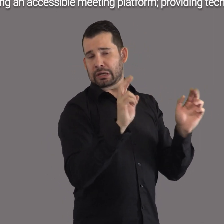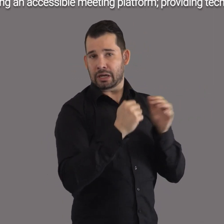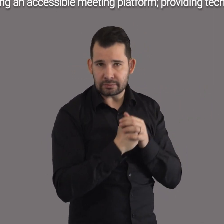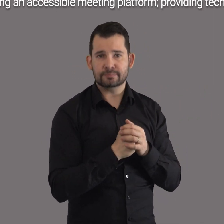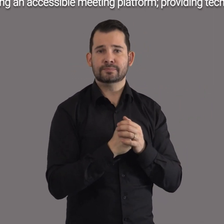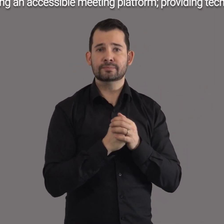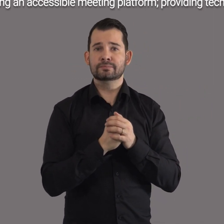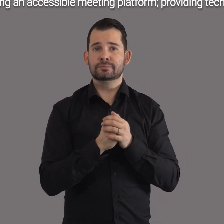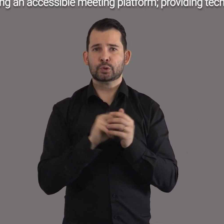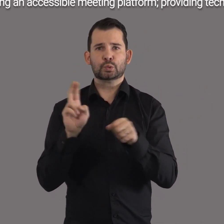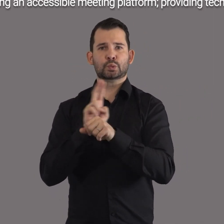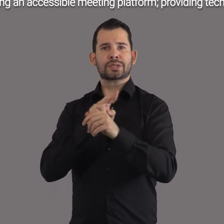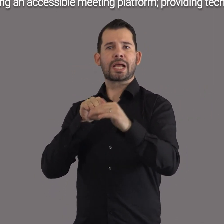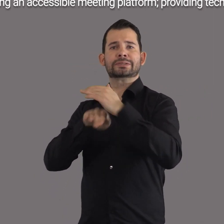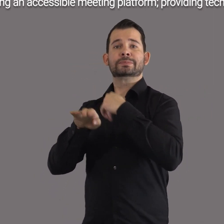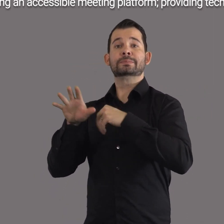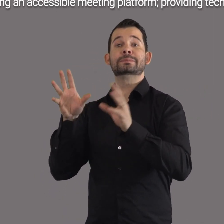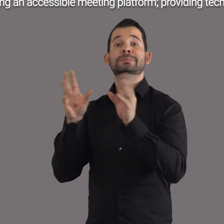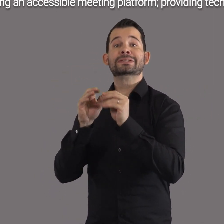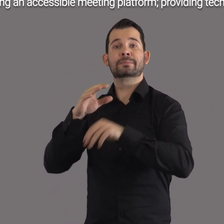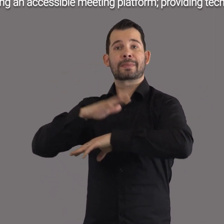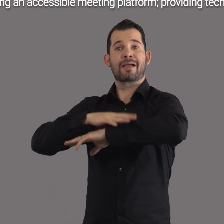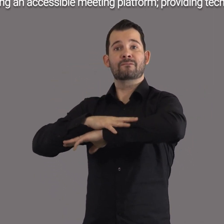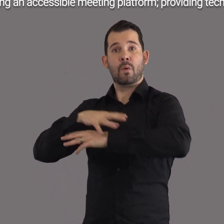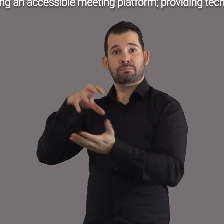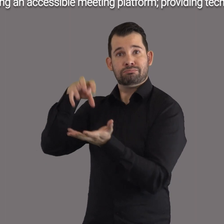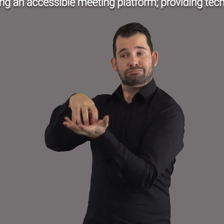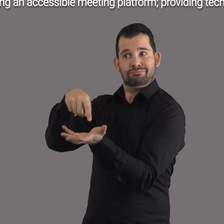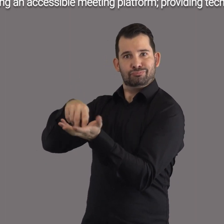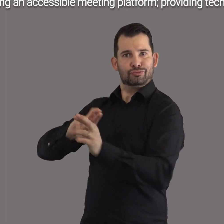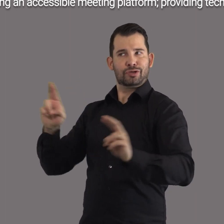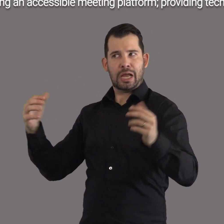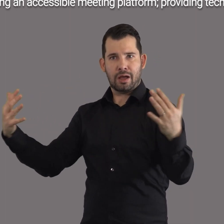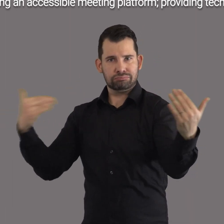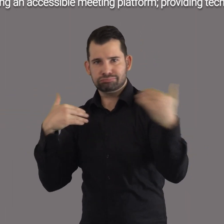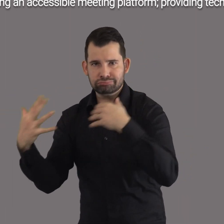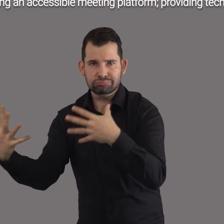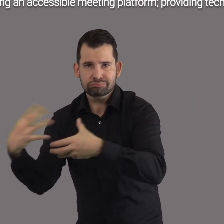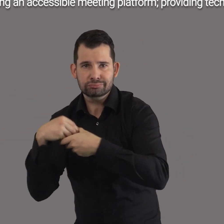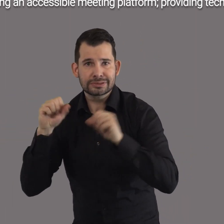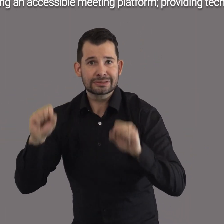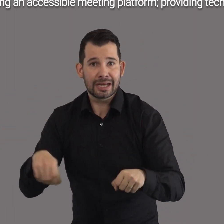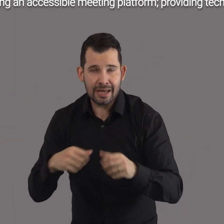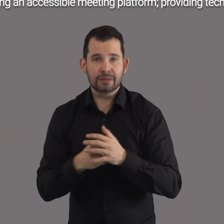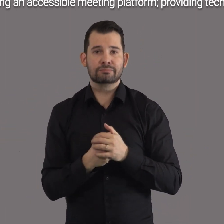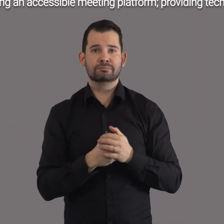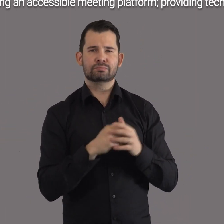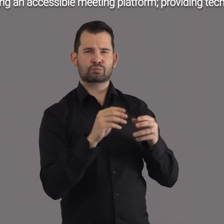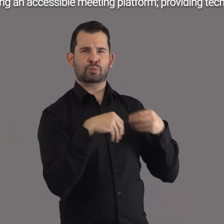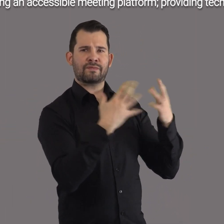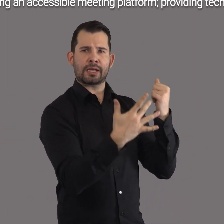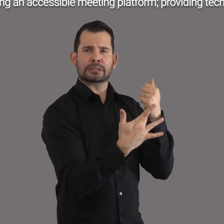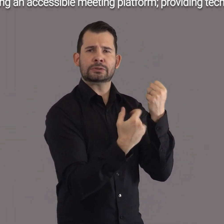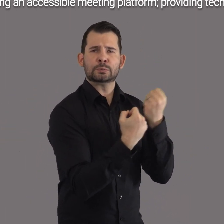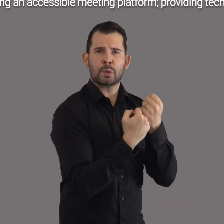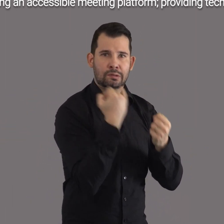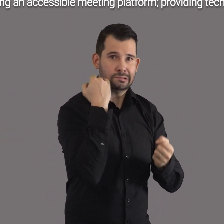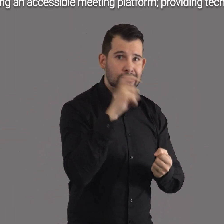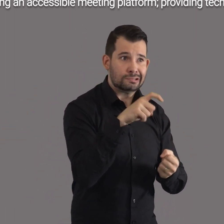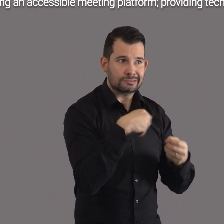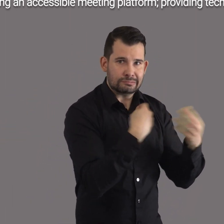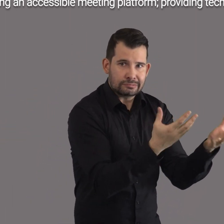in advance; using and accessible meeting platform; providing technical support